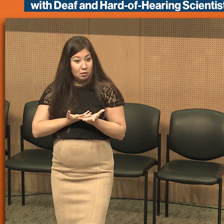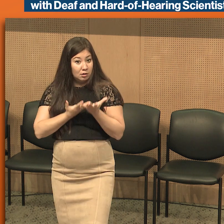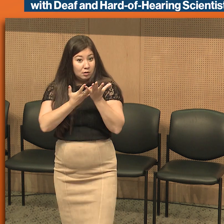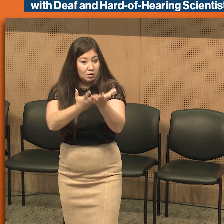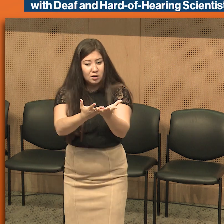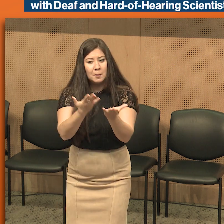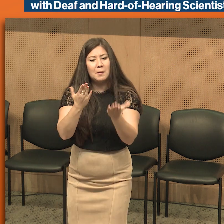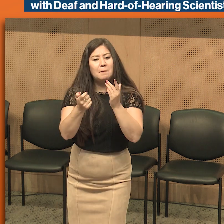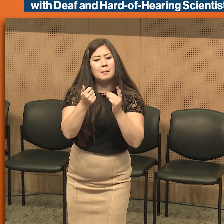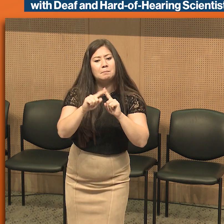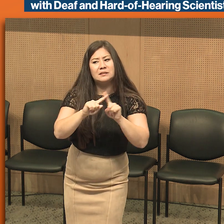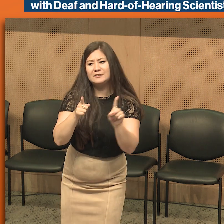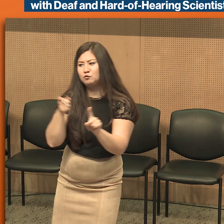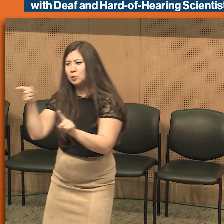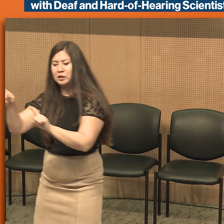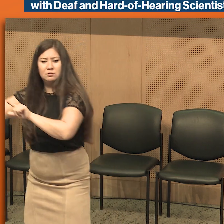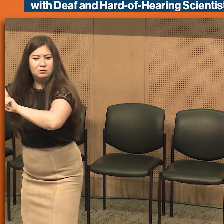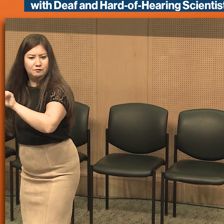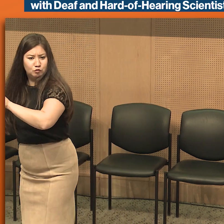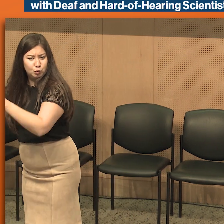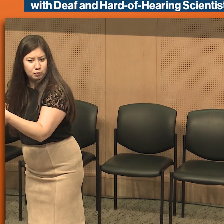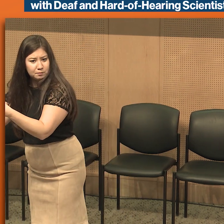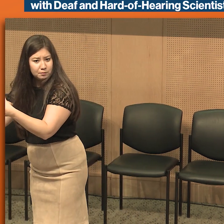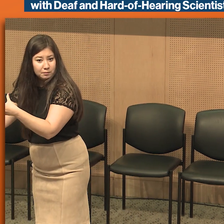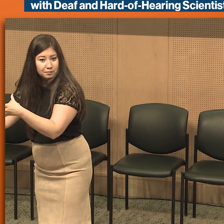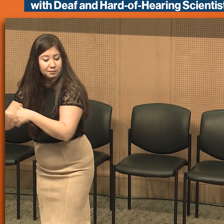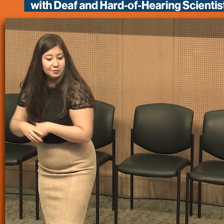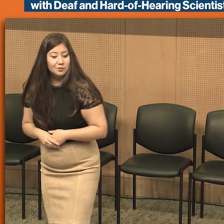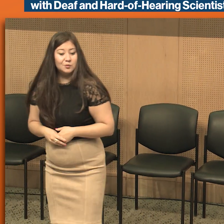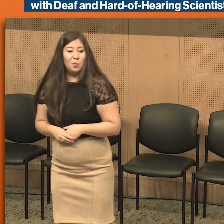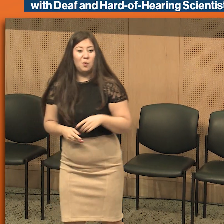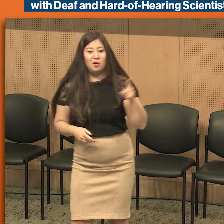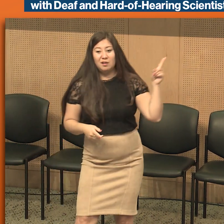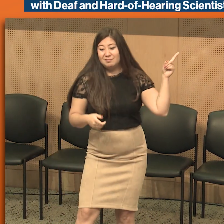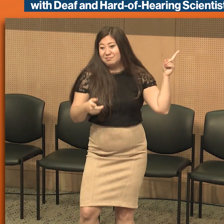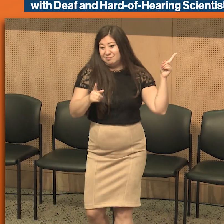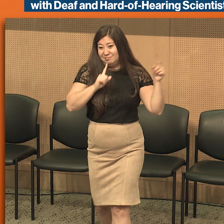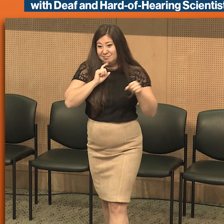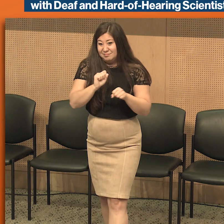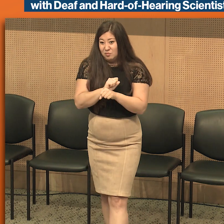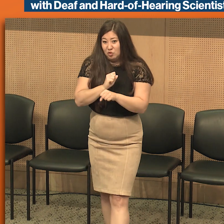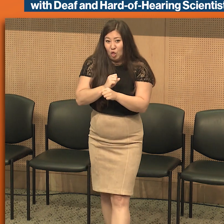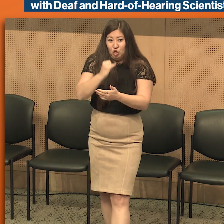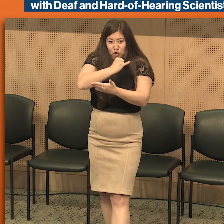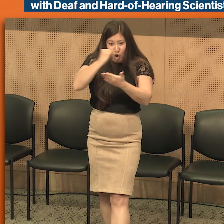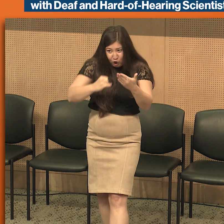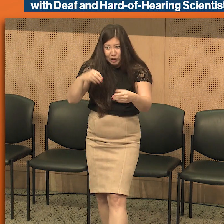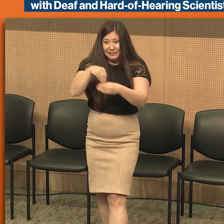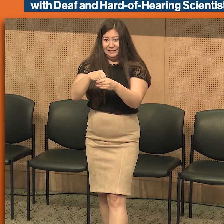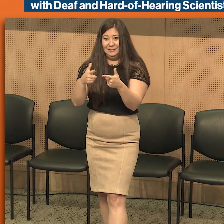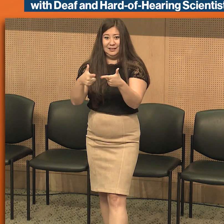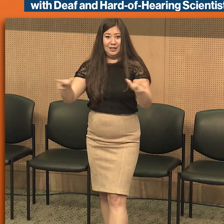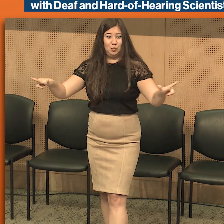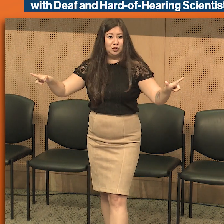The way I present my message can change depending on my audience. And there is art in language,